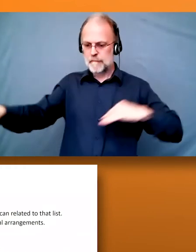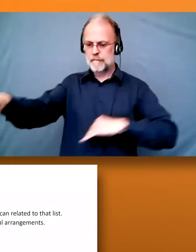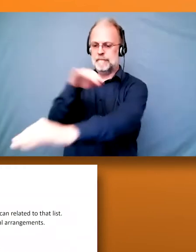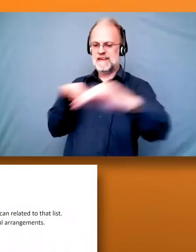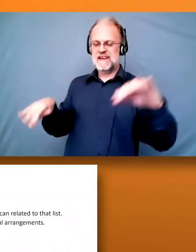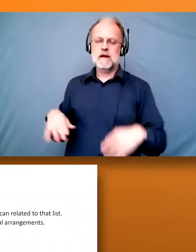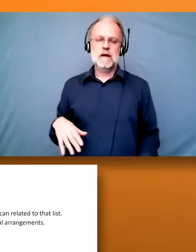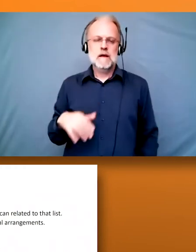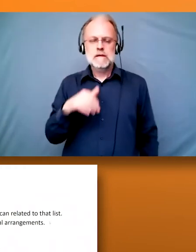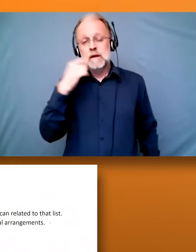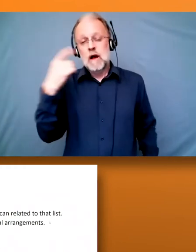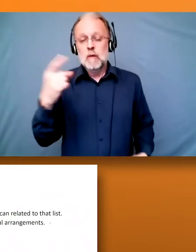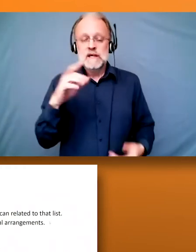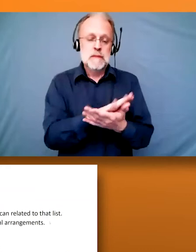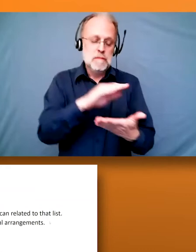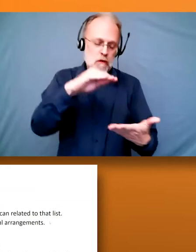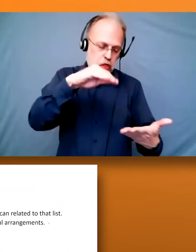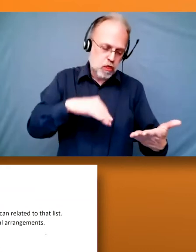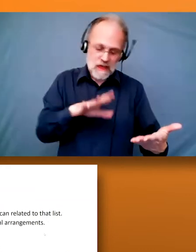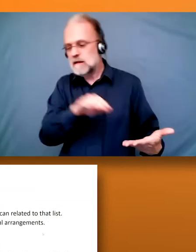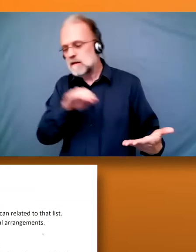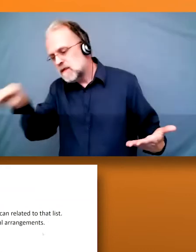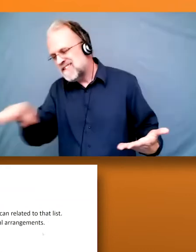than always writing on paper or whatever.